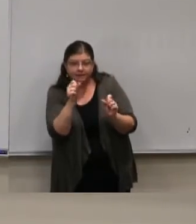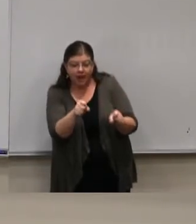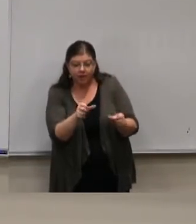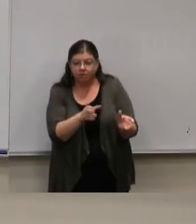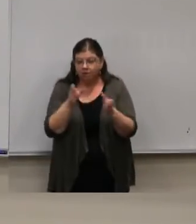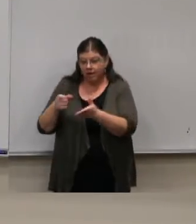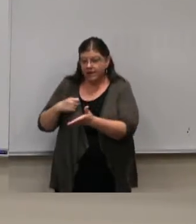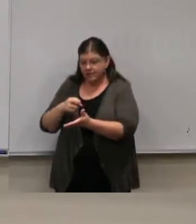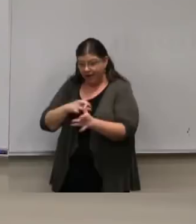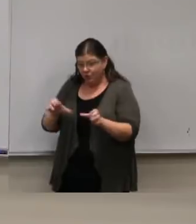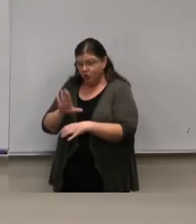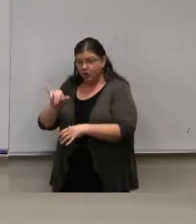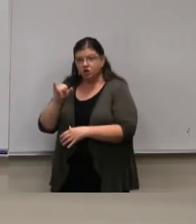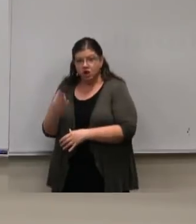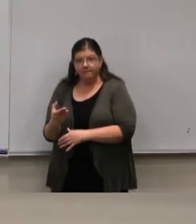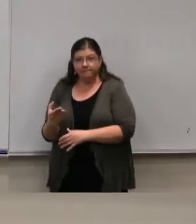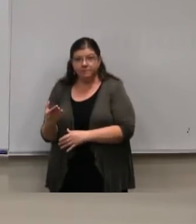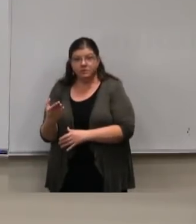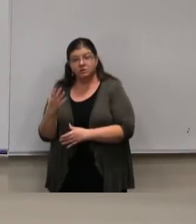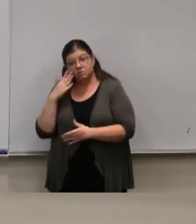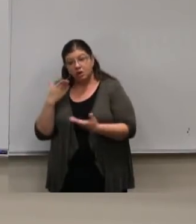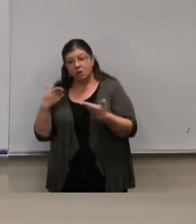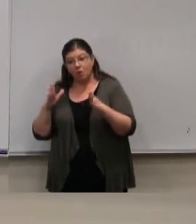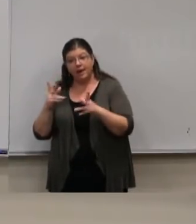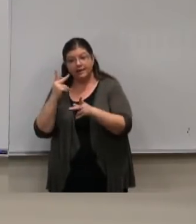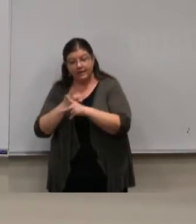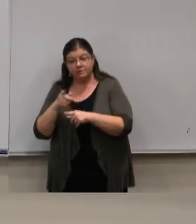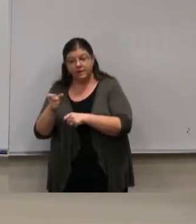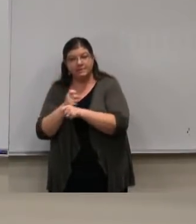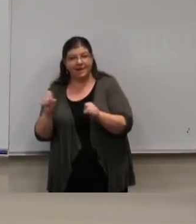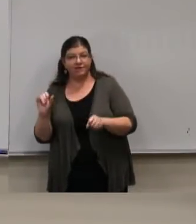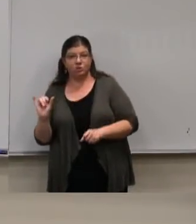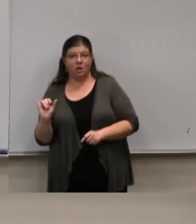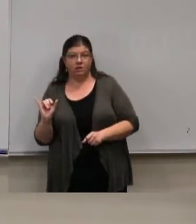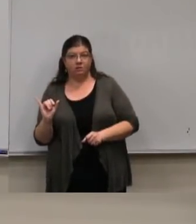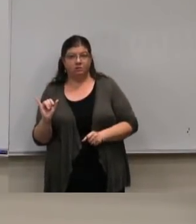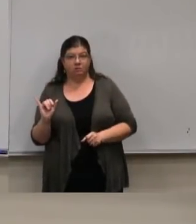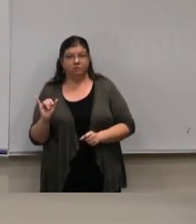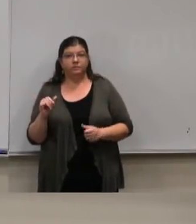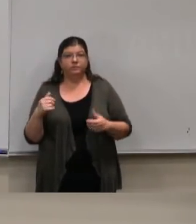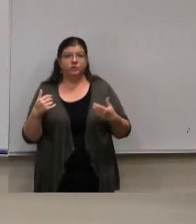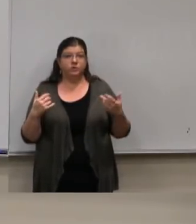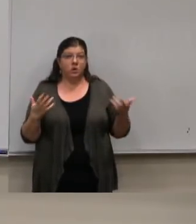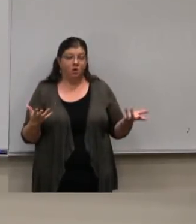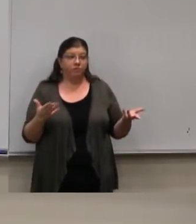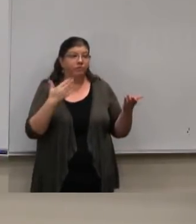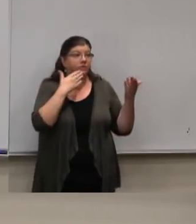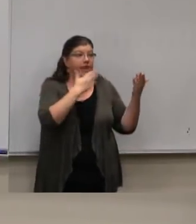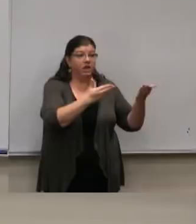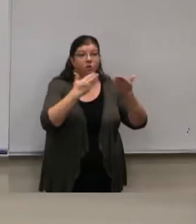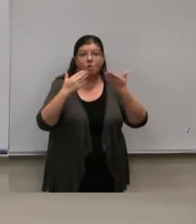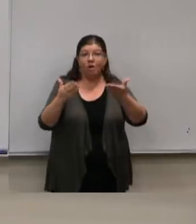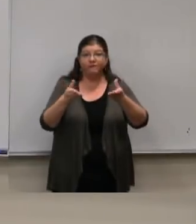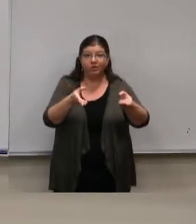to do their jobs in a way that keeps them safe as well. So thank you all for, for tuning in and listening.